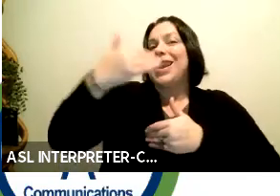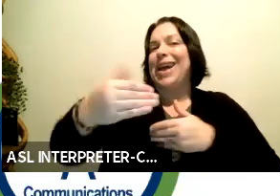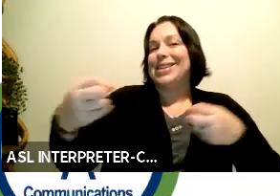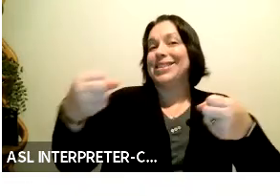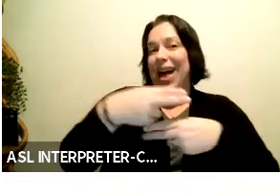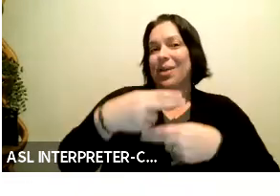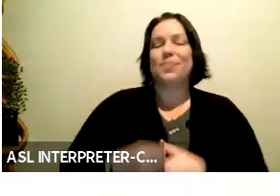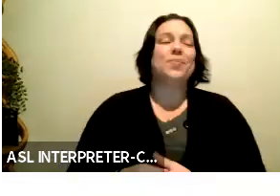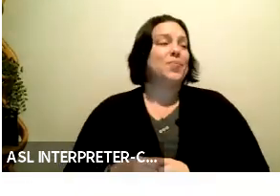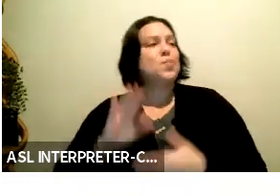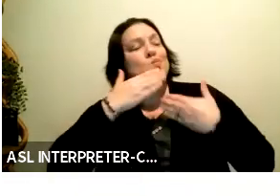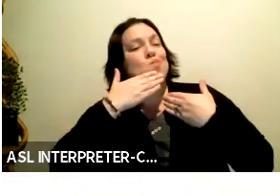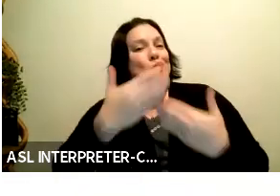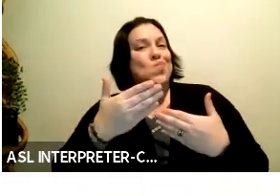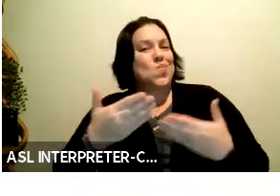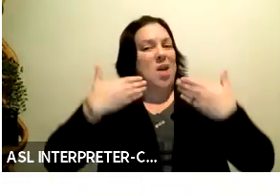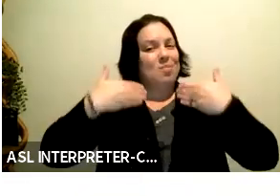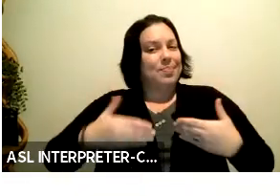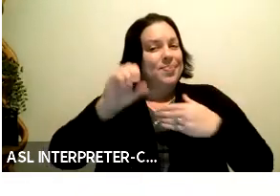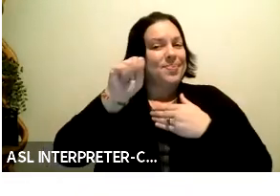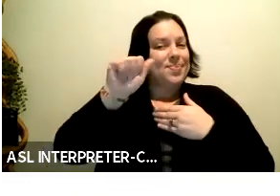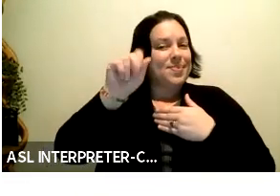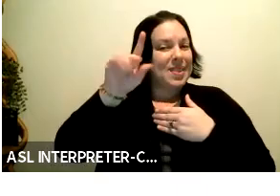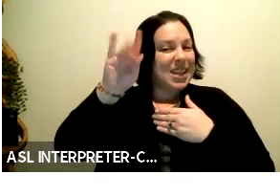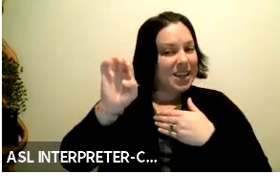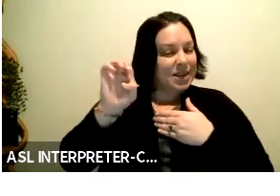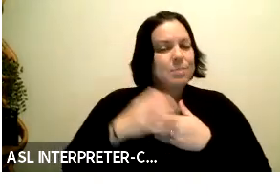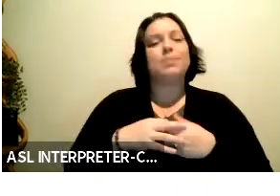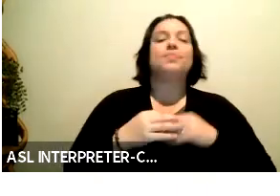Thank you, Aimee. We're going to talk about the Colorado Access and